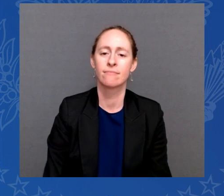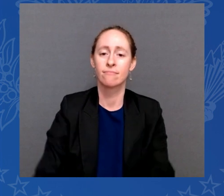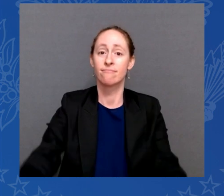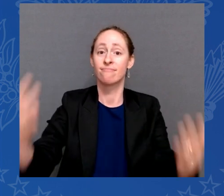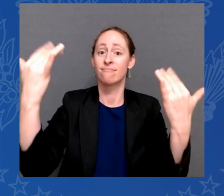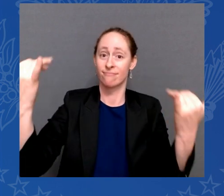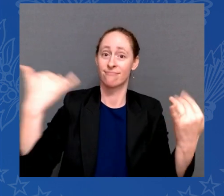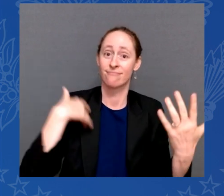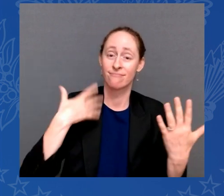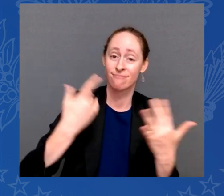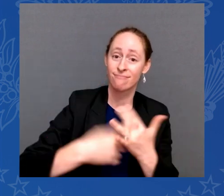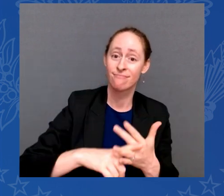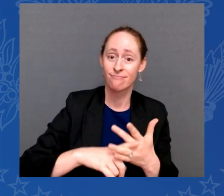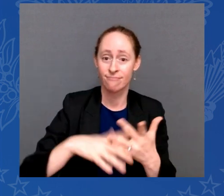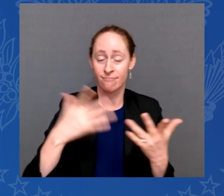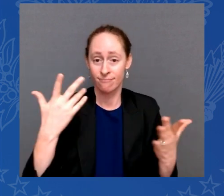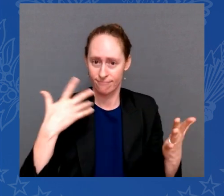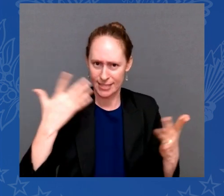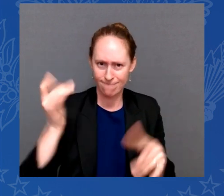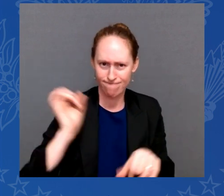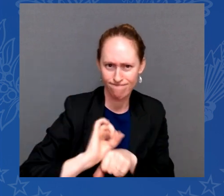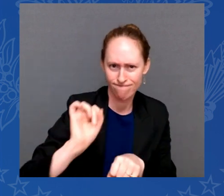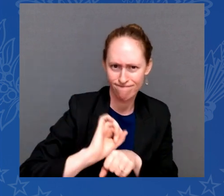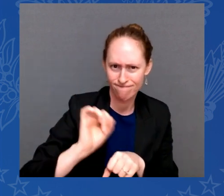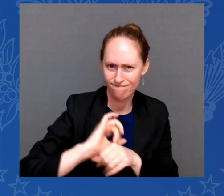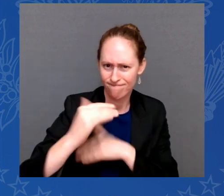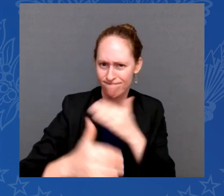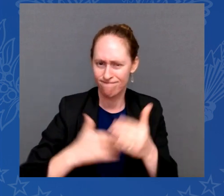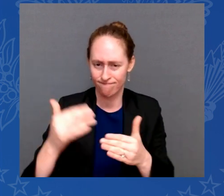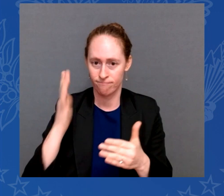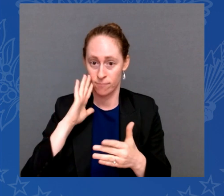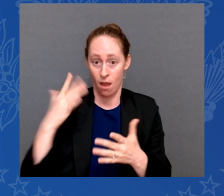as an administration, and we will discuss what we are prepared to do going forward.